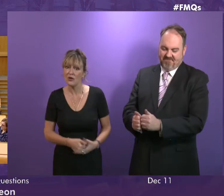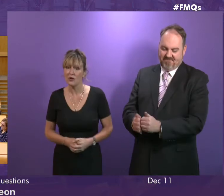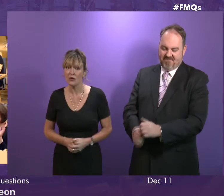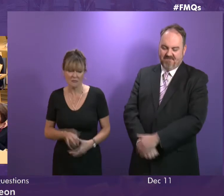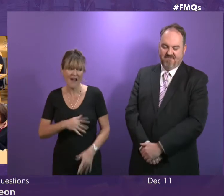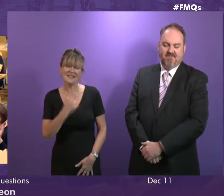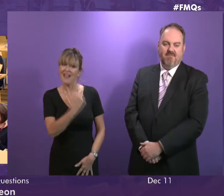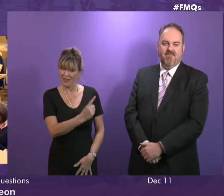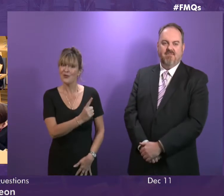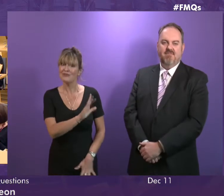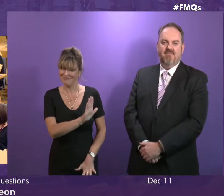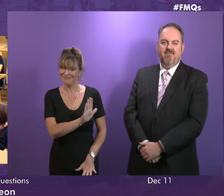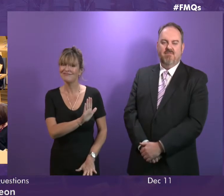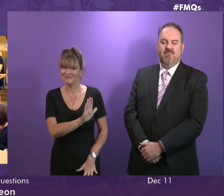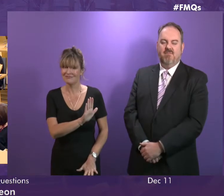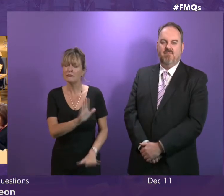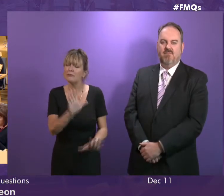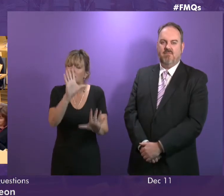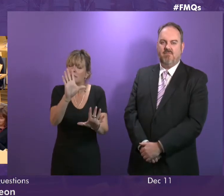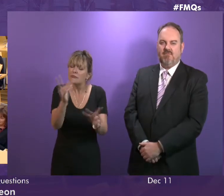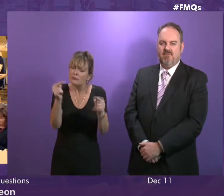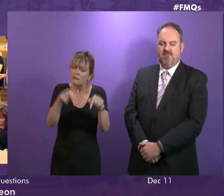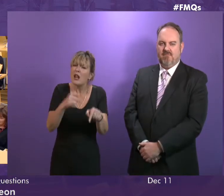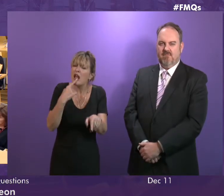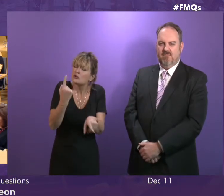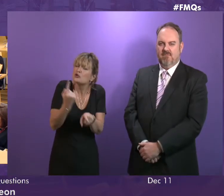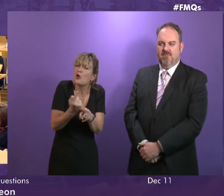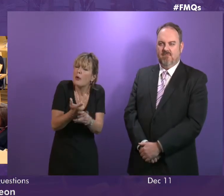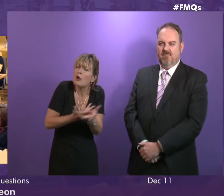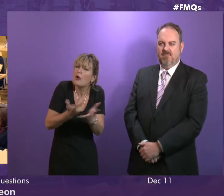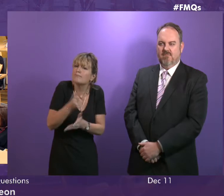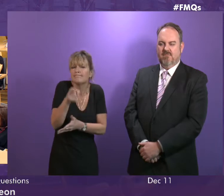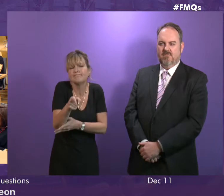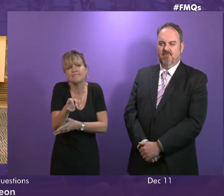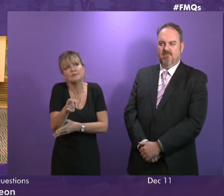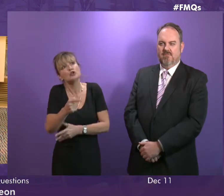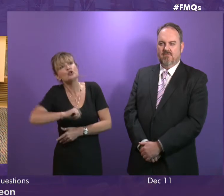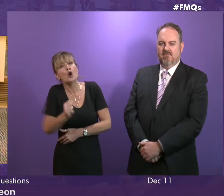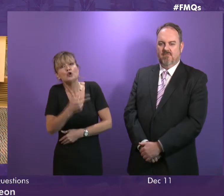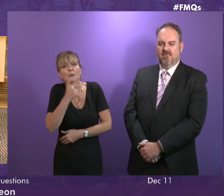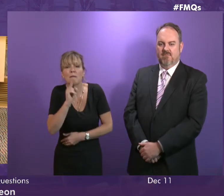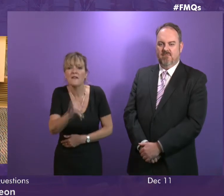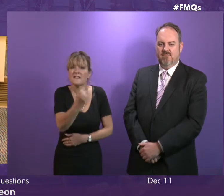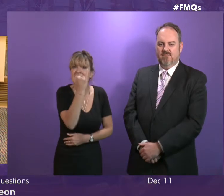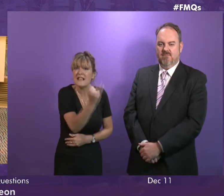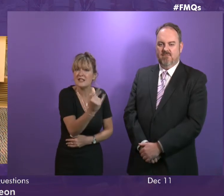Let me talk about the settled will of the Scottish people—the 62 per cent who voted